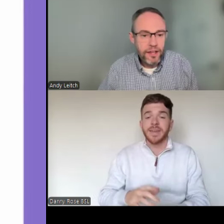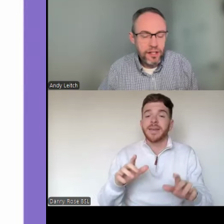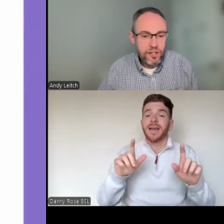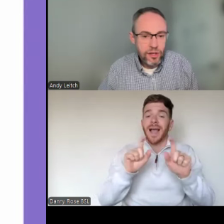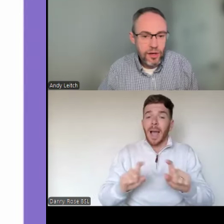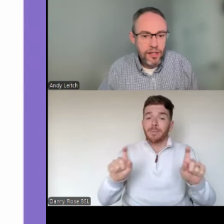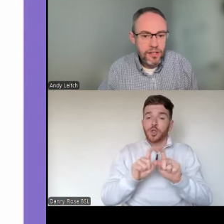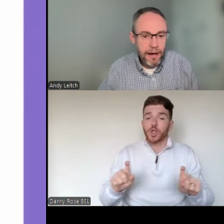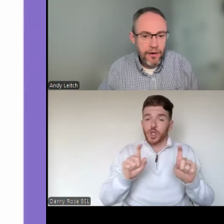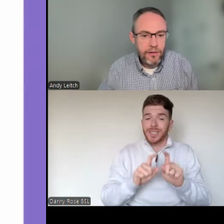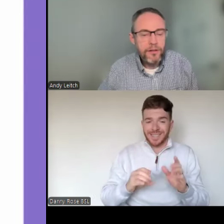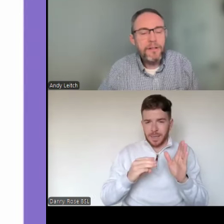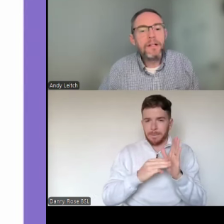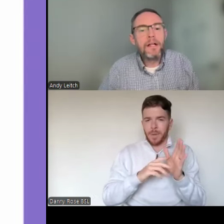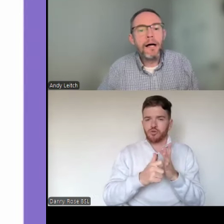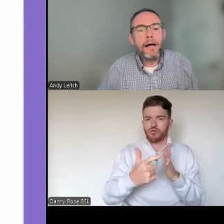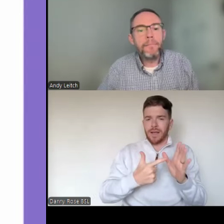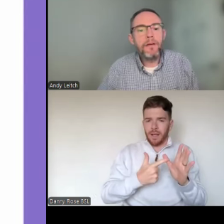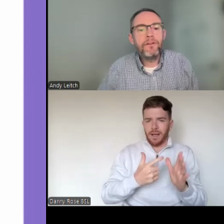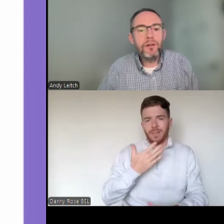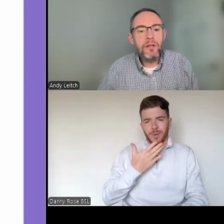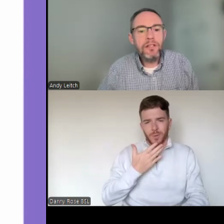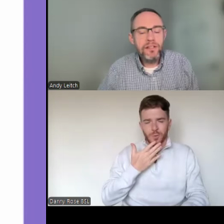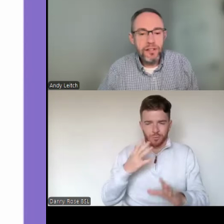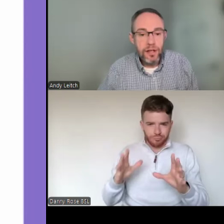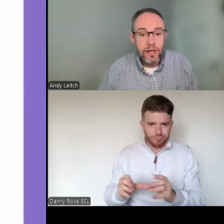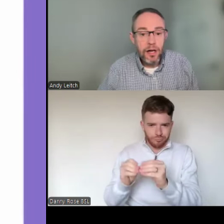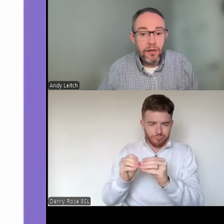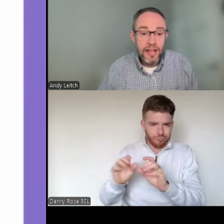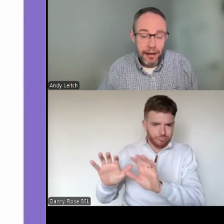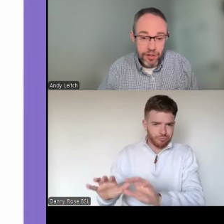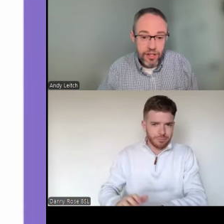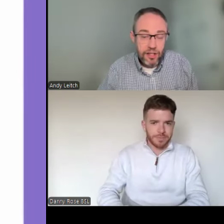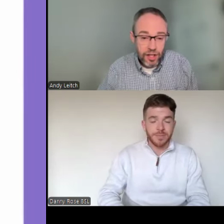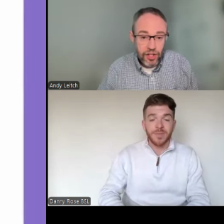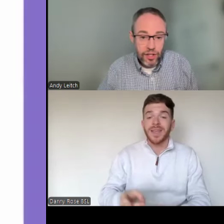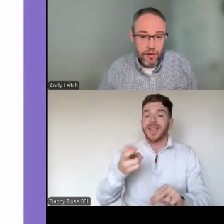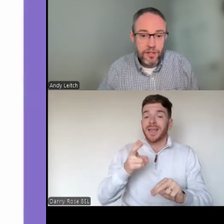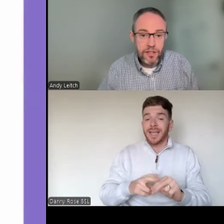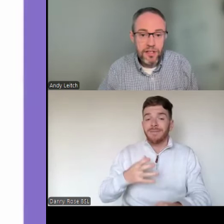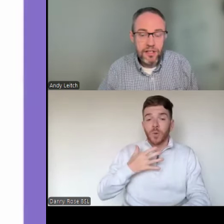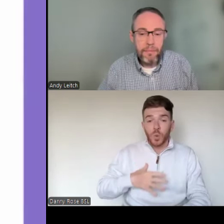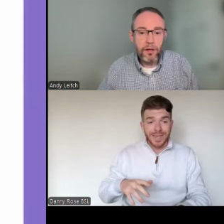thanks to you guys in the background. If you do need closed captions, in addition, there is a CC button